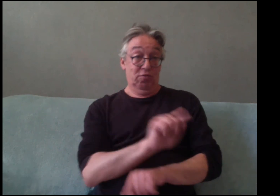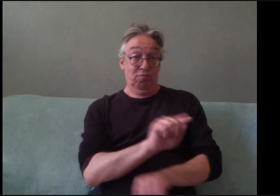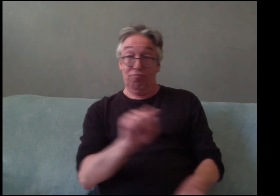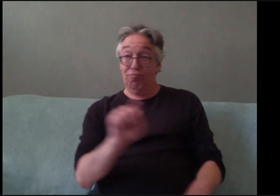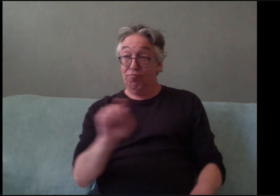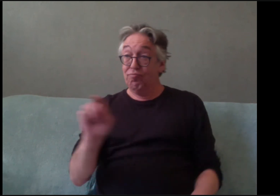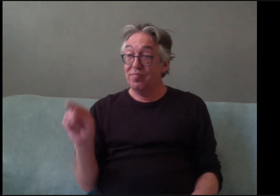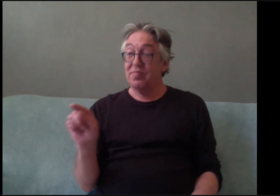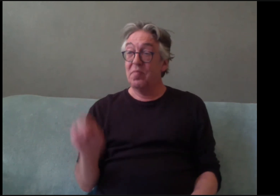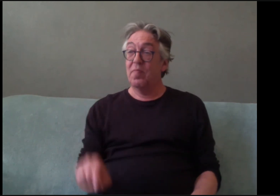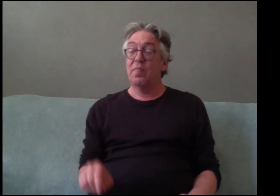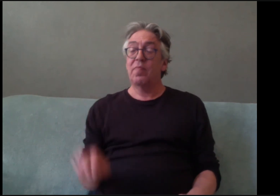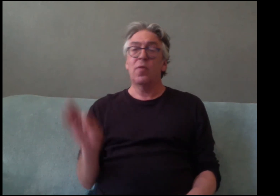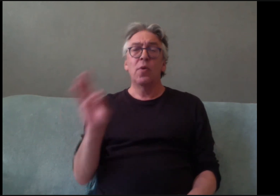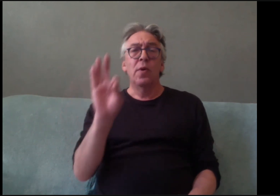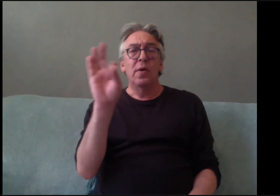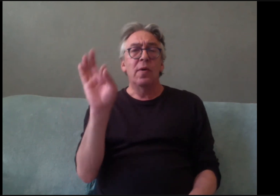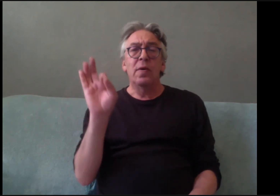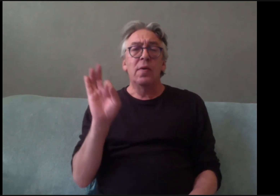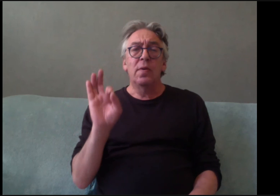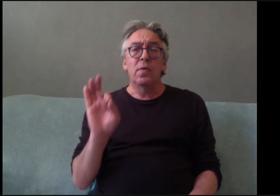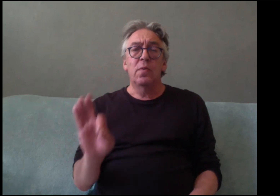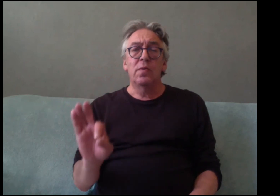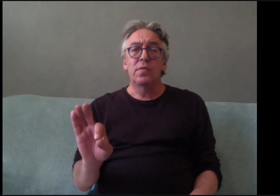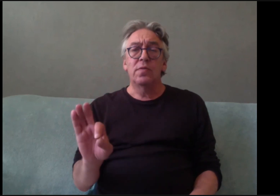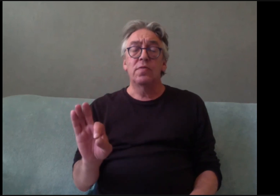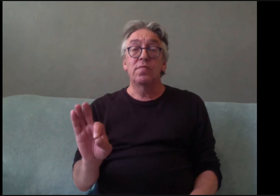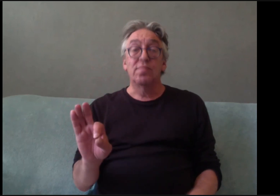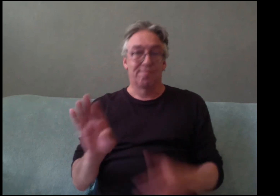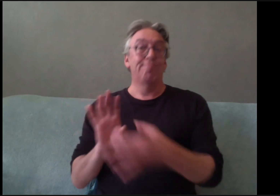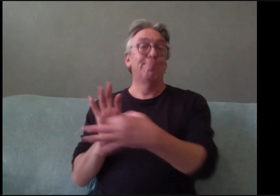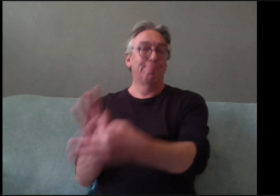It's regarding, again, subtitles in the countries.